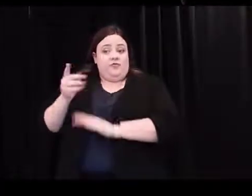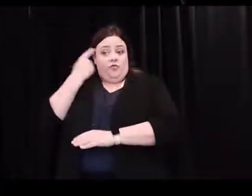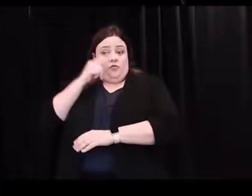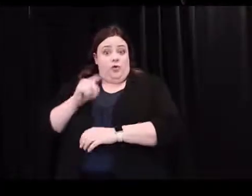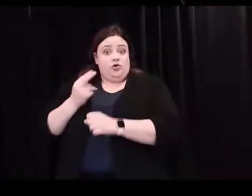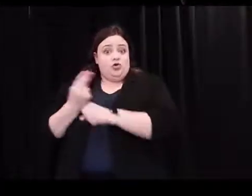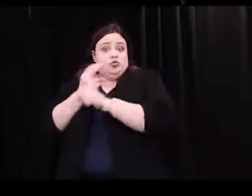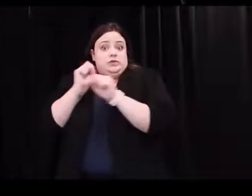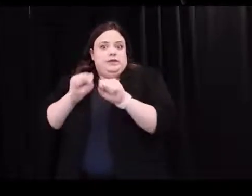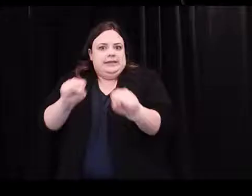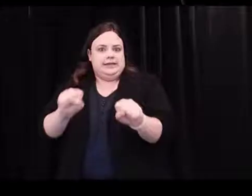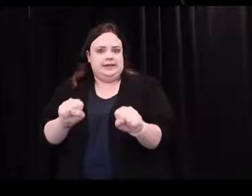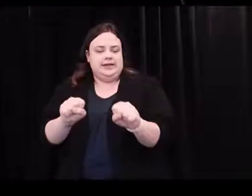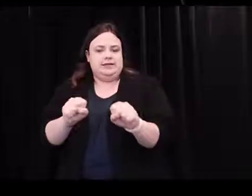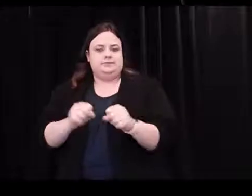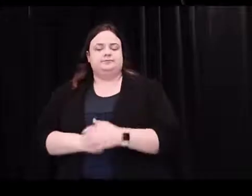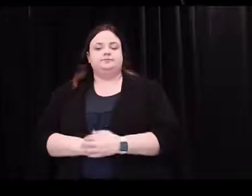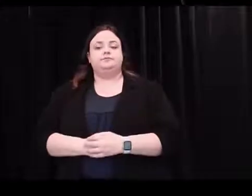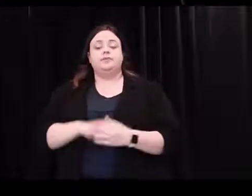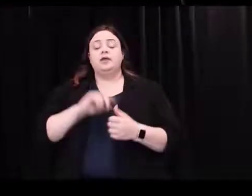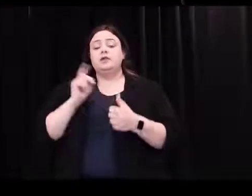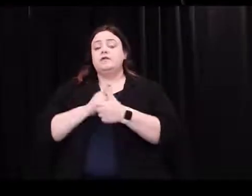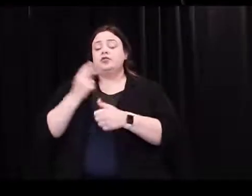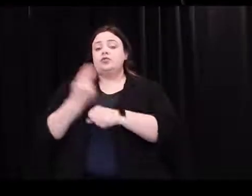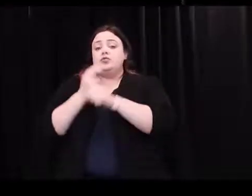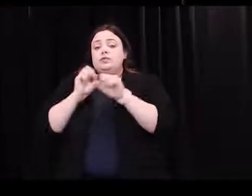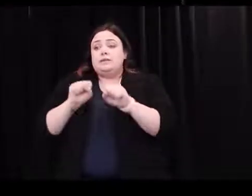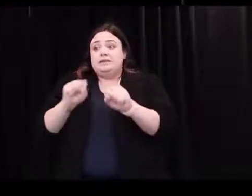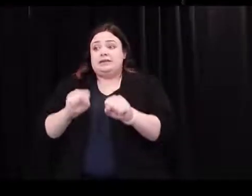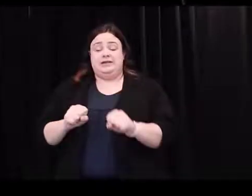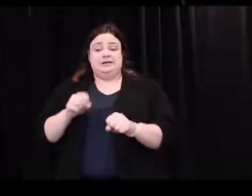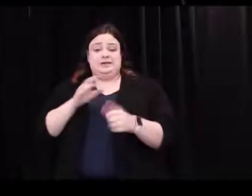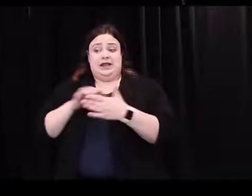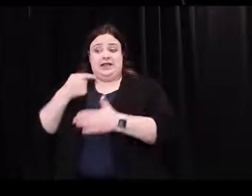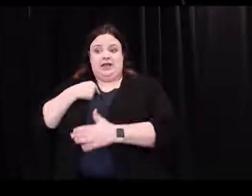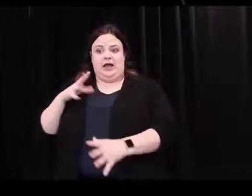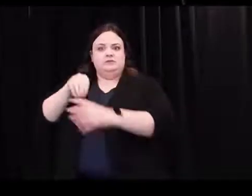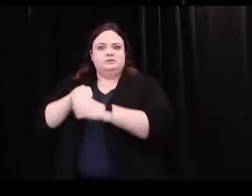and the first the first usability study I ever sat on was really really interesting